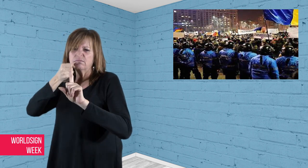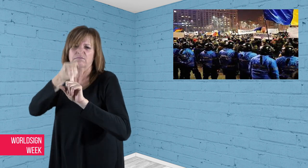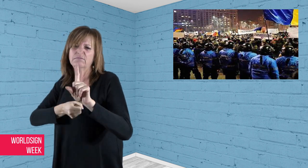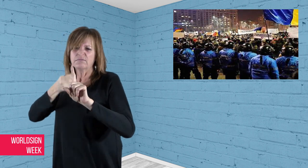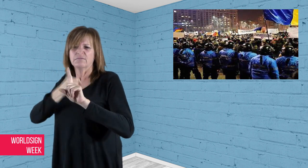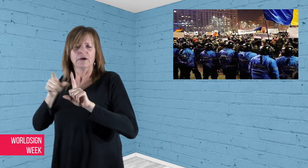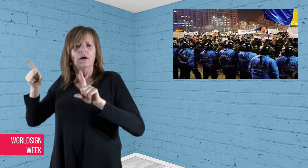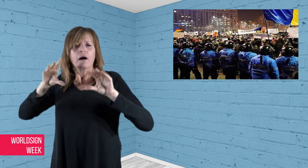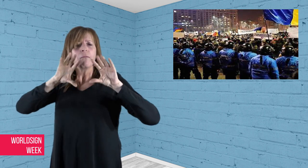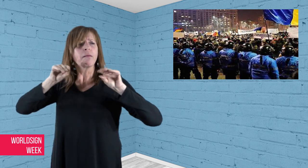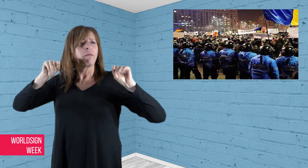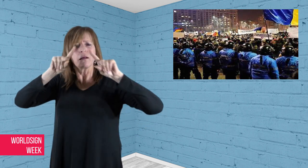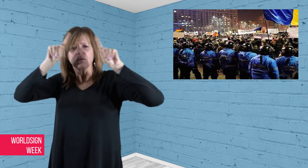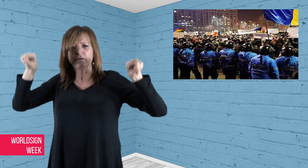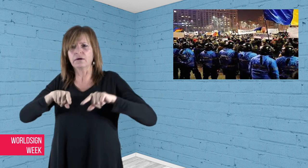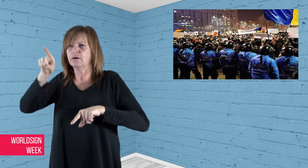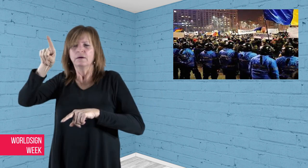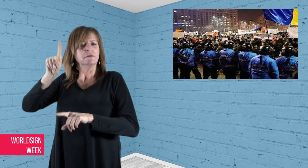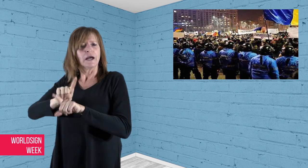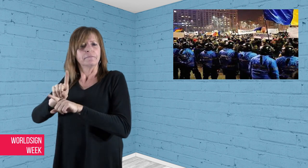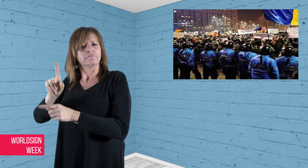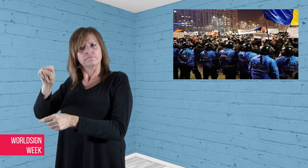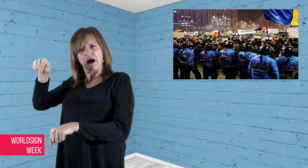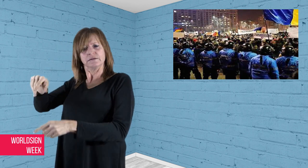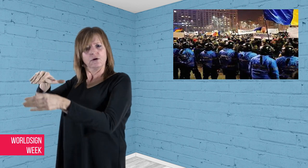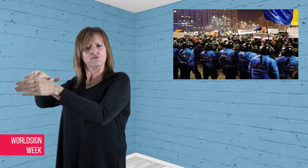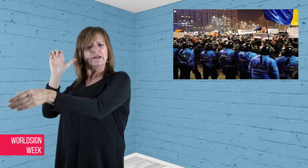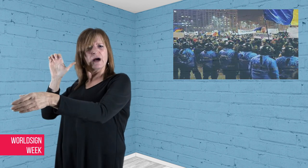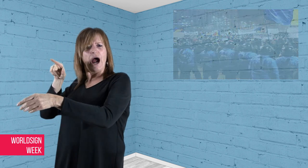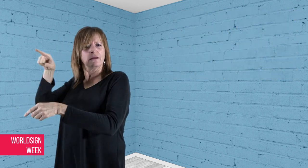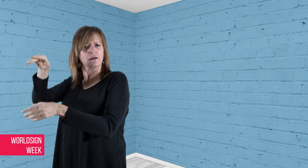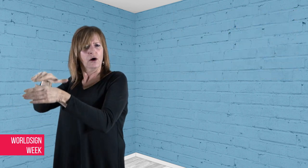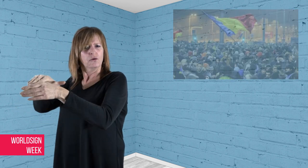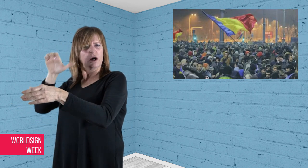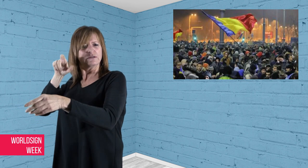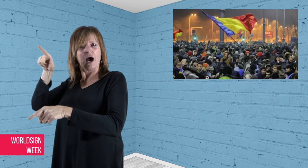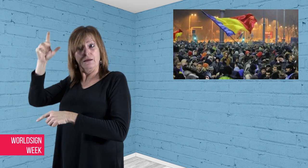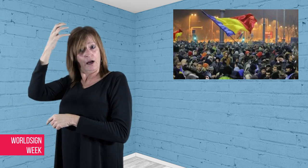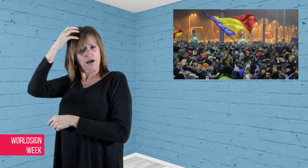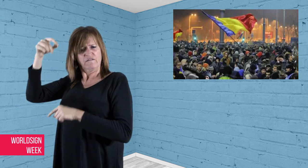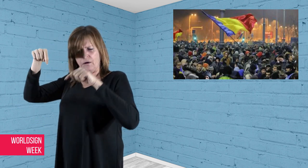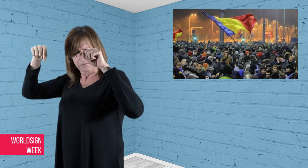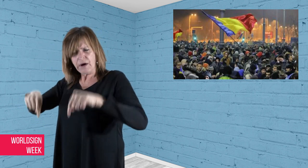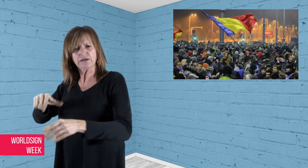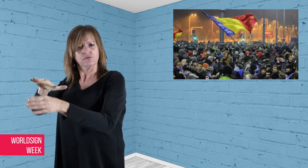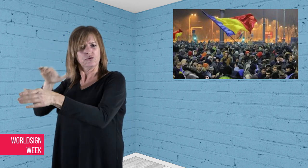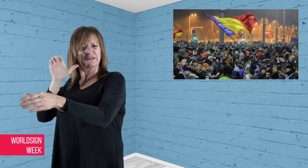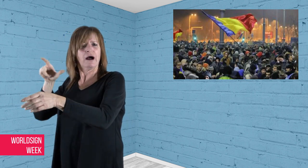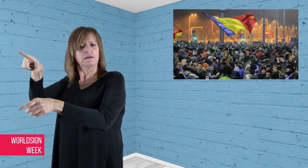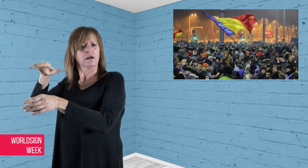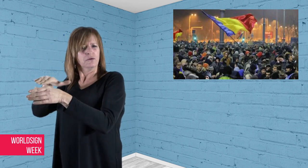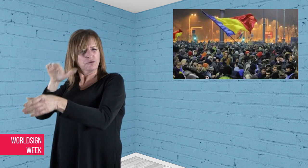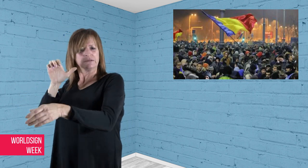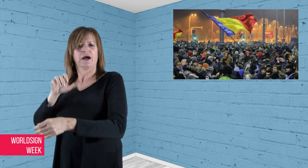have continued to protest, chanting “Resign! Resign!”,